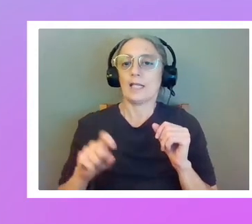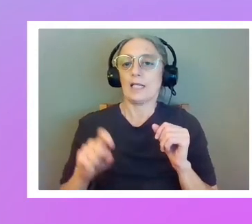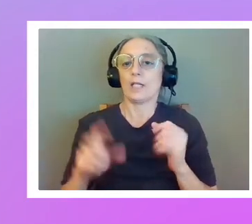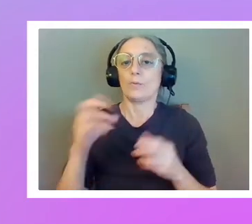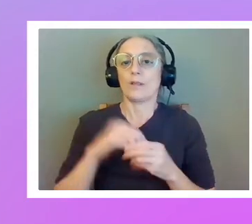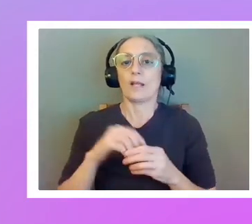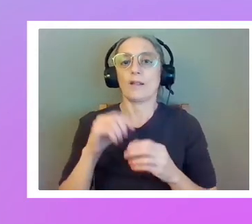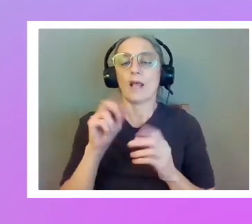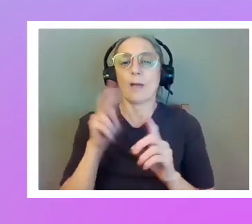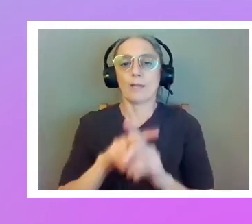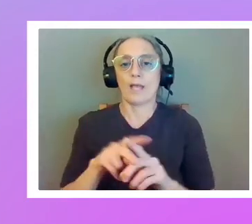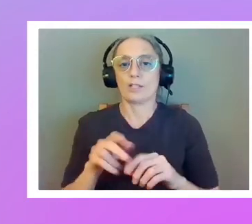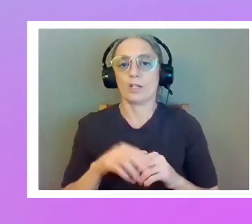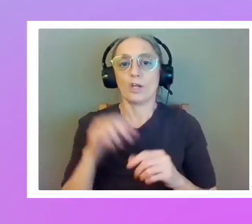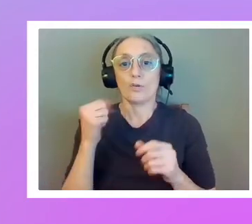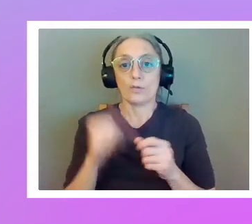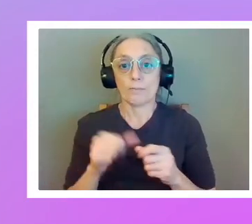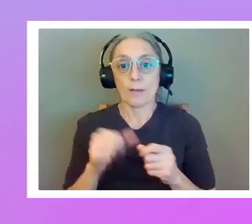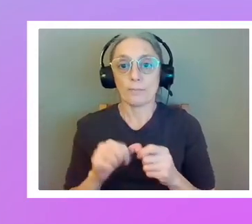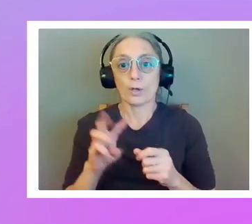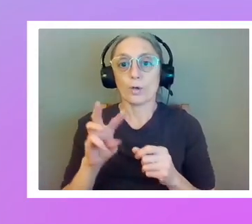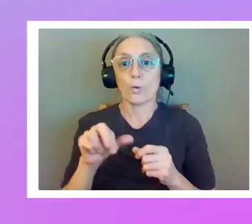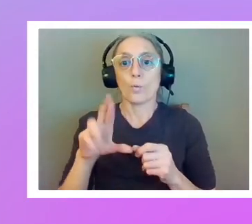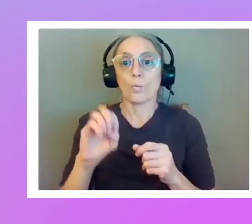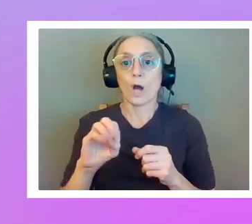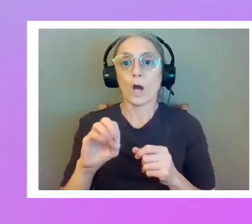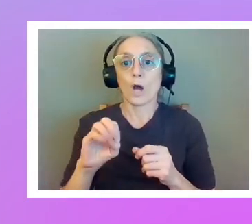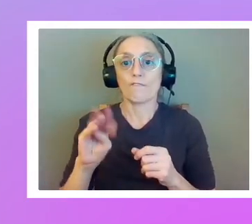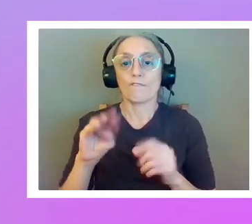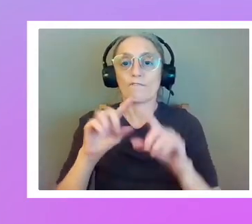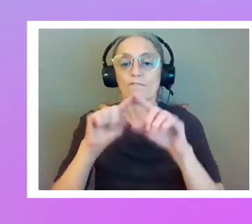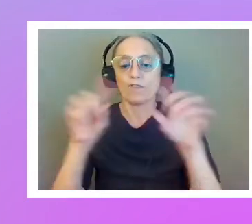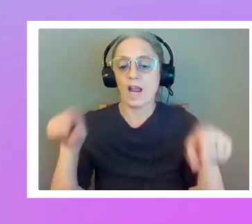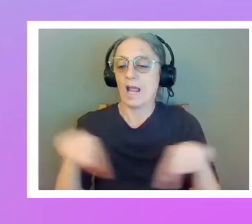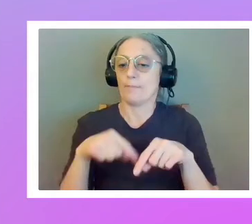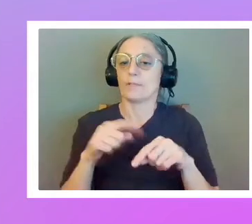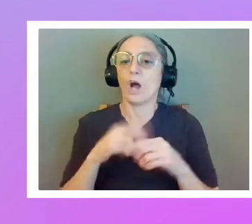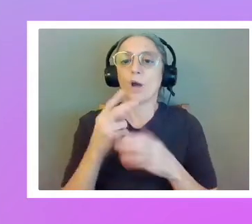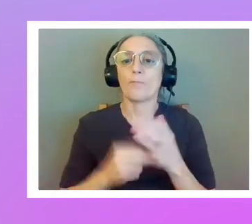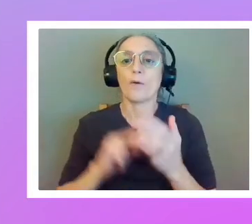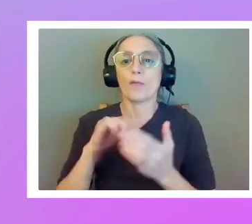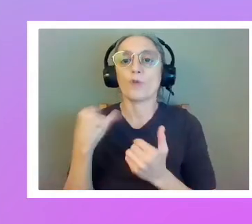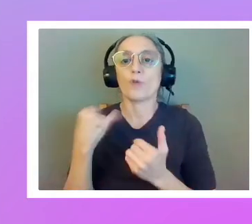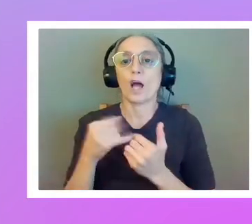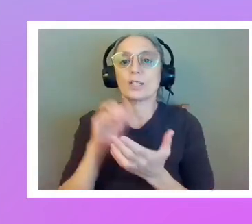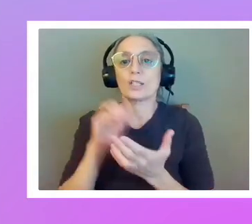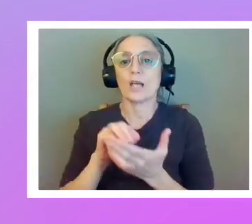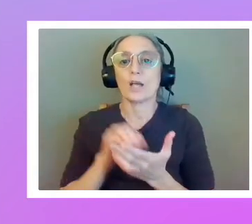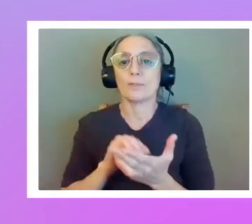Remember wireframes are both project documentation and a visual communication guide.